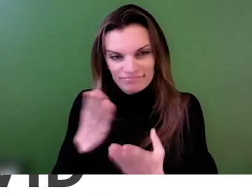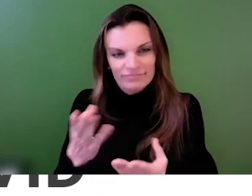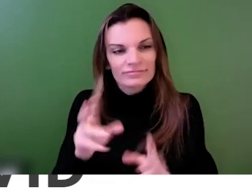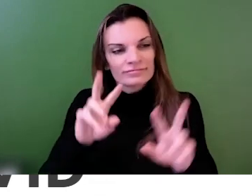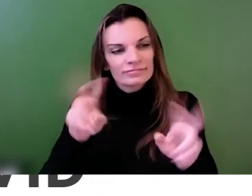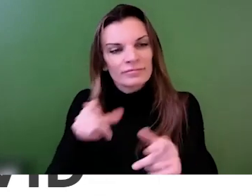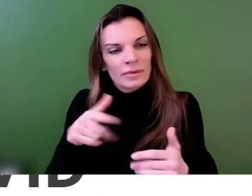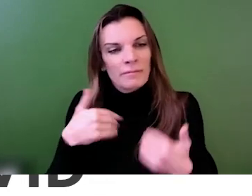politics support group which is